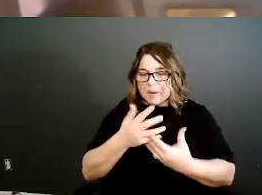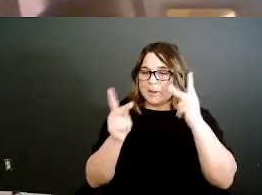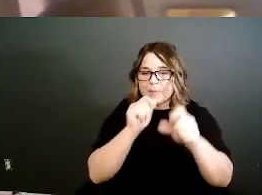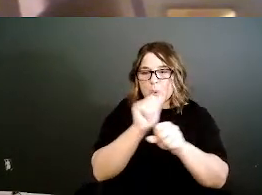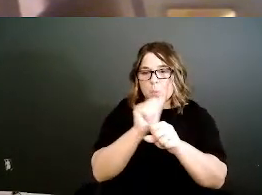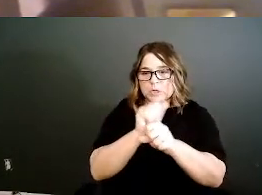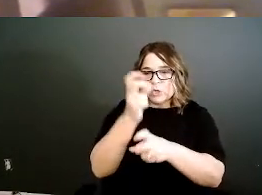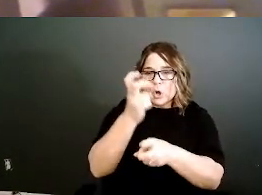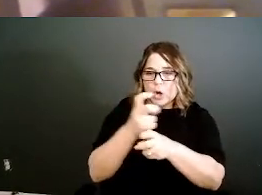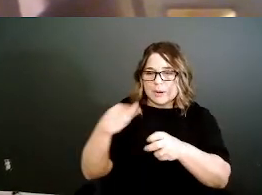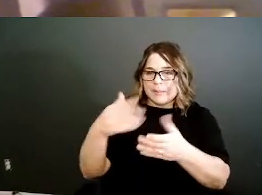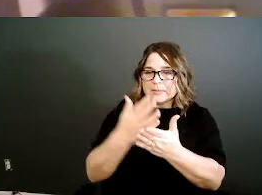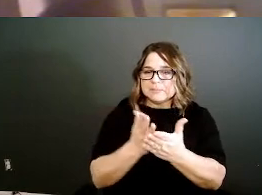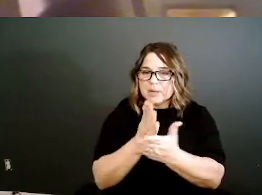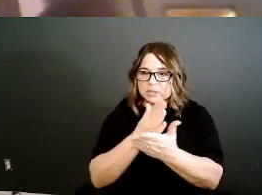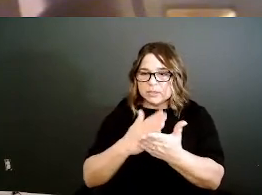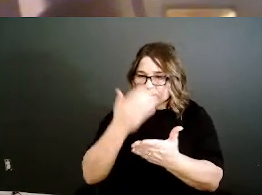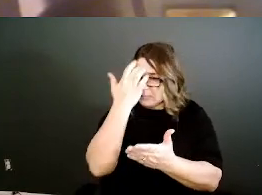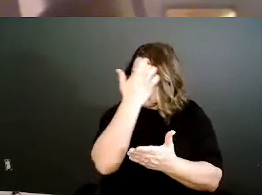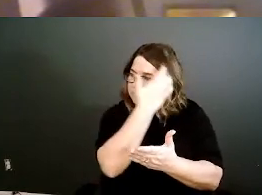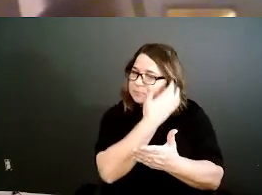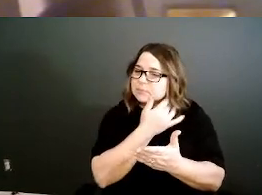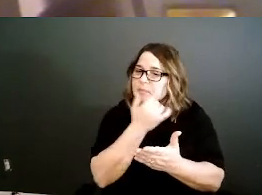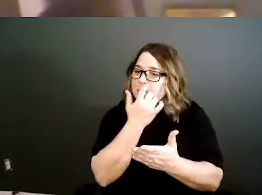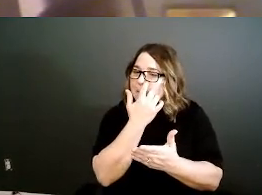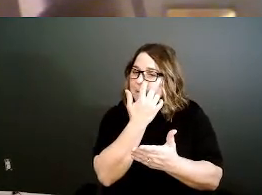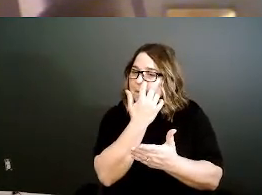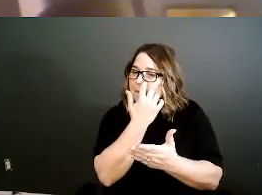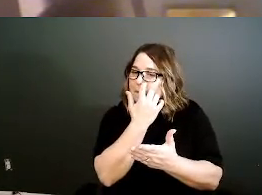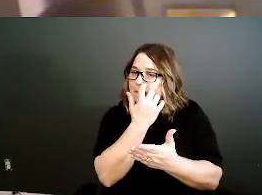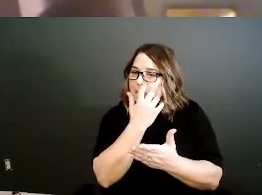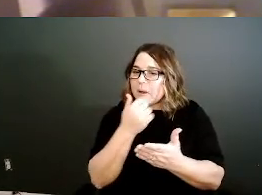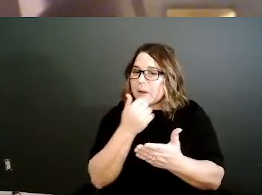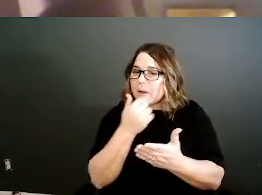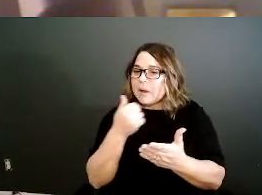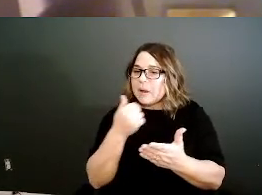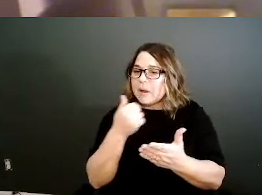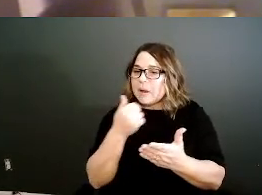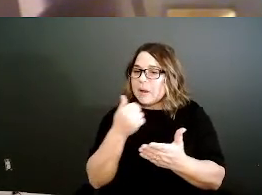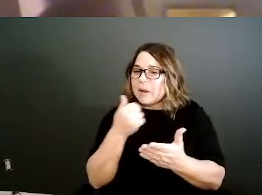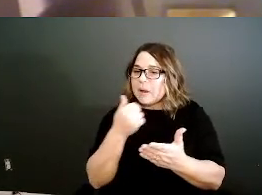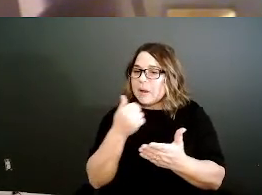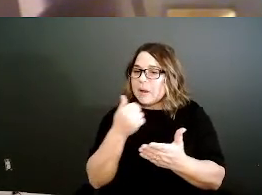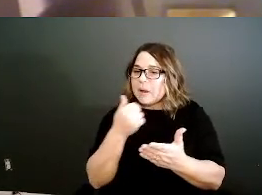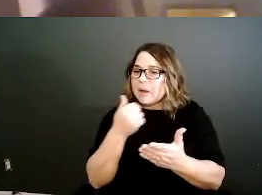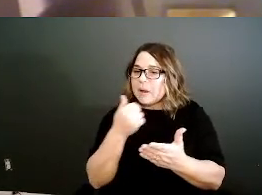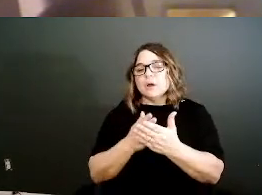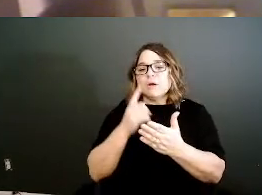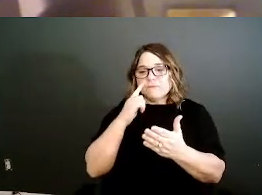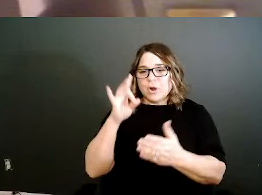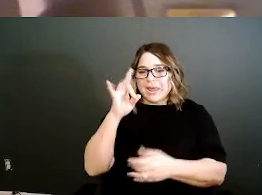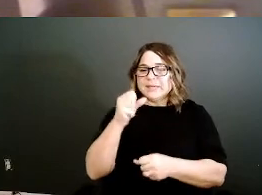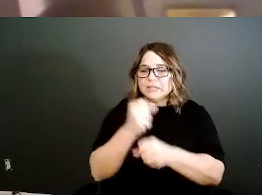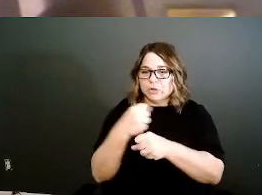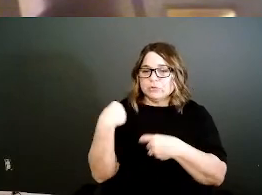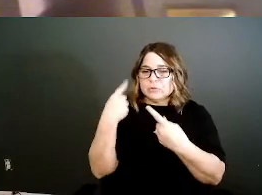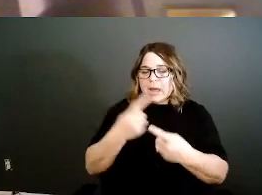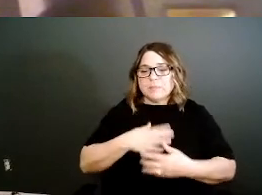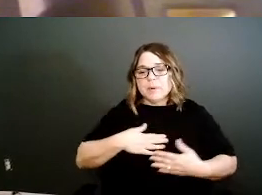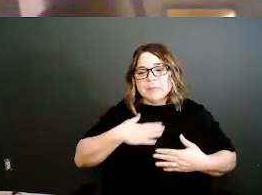IT'S BEEN TRULY AN HONOR TO SERVE IN THIS CAPACITY, APPROVING OUR CITY BUDGET, AND I LOOK FORWARD TO SEEING WHAT THE NEXT COUNCIL WILL DO WITH THIS CONVERSATION.